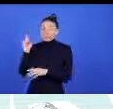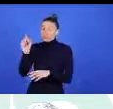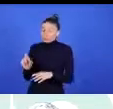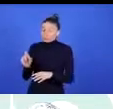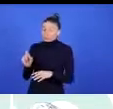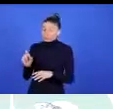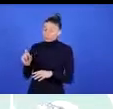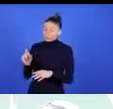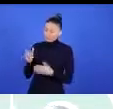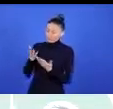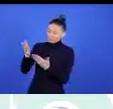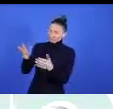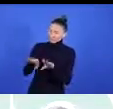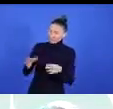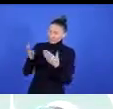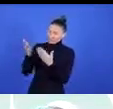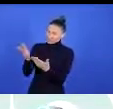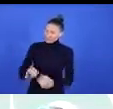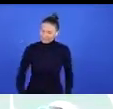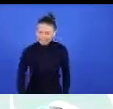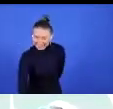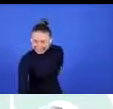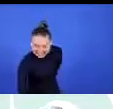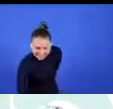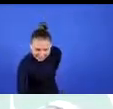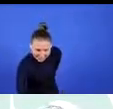designer and cochlear implant user,